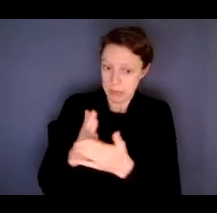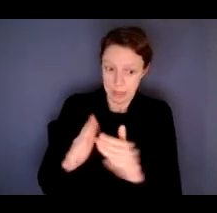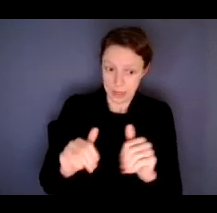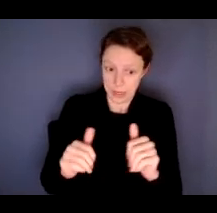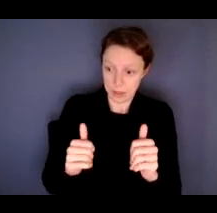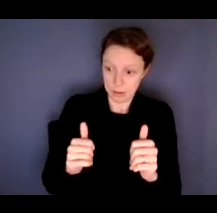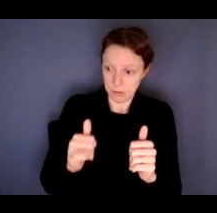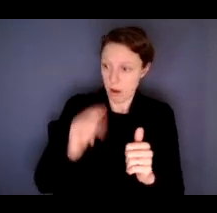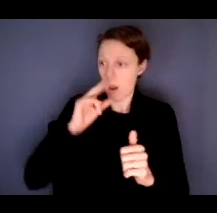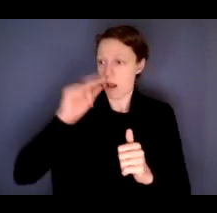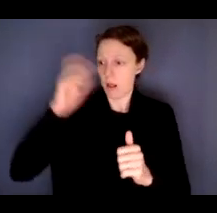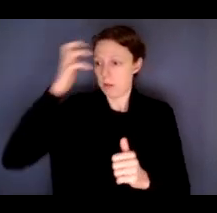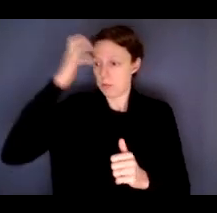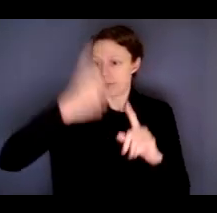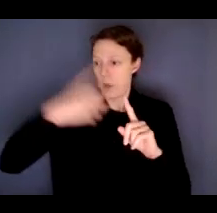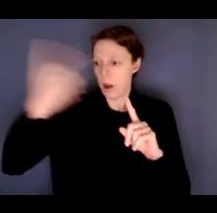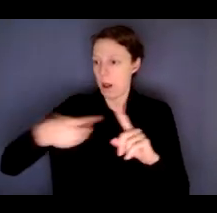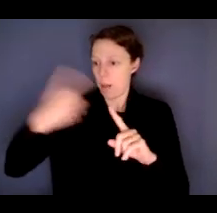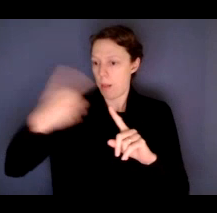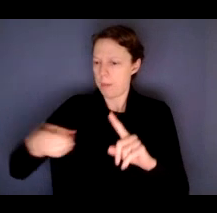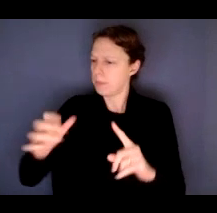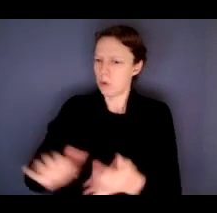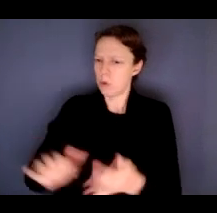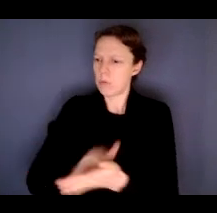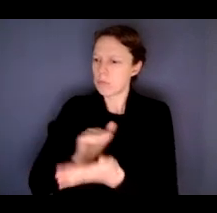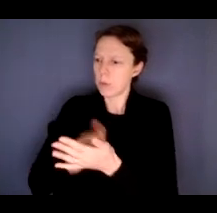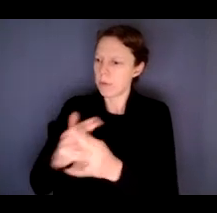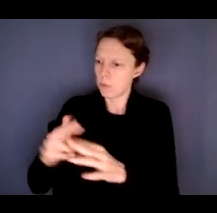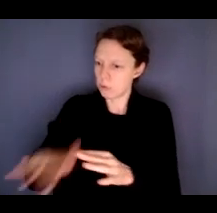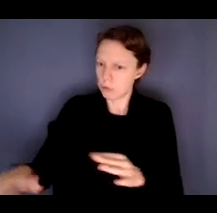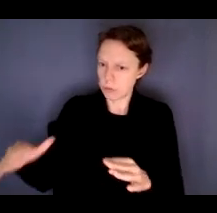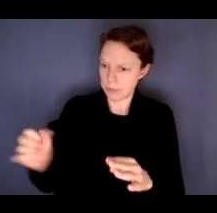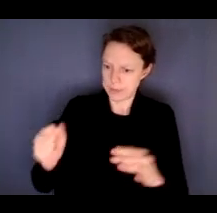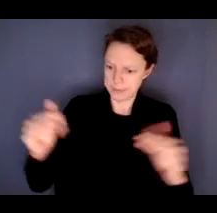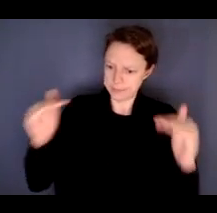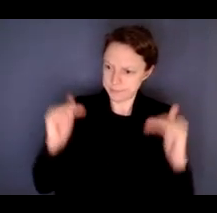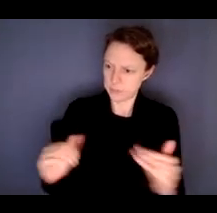So that's something that it's really down to the lawyer to exercise some discretion